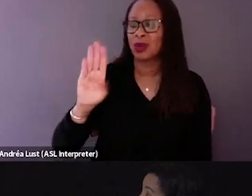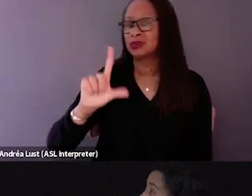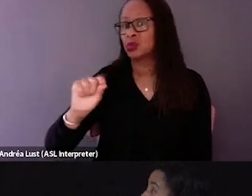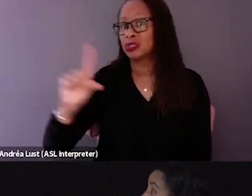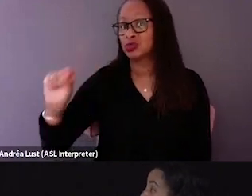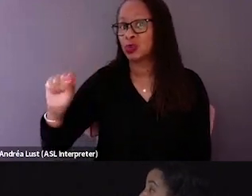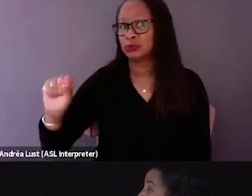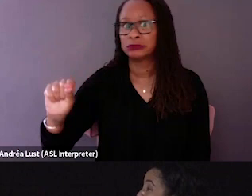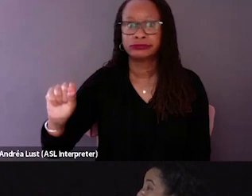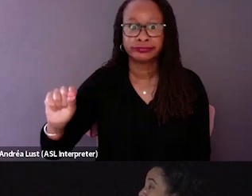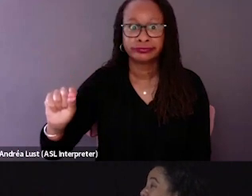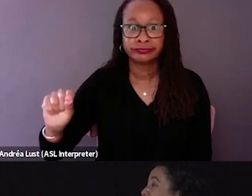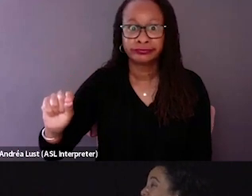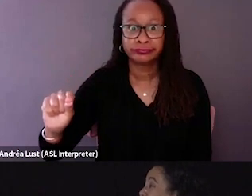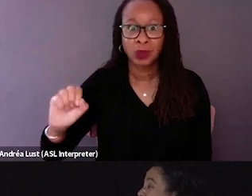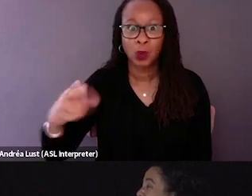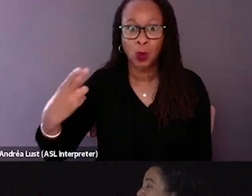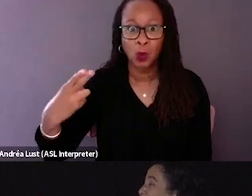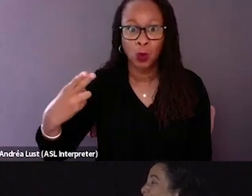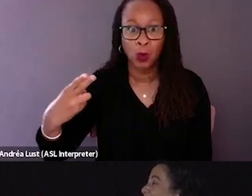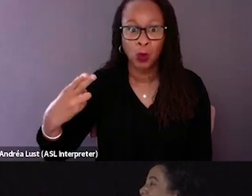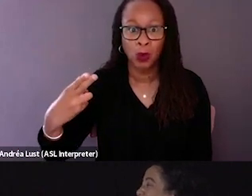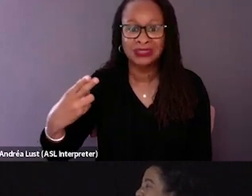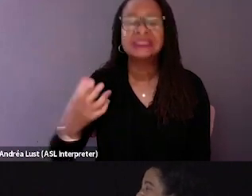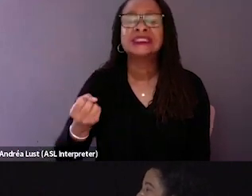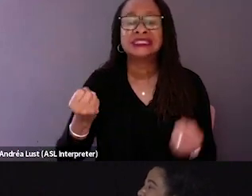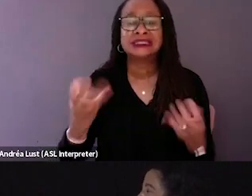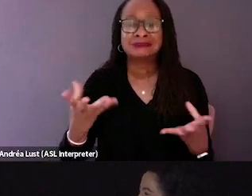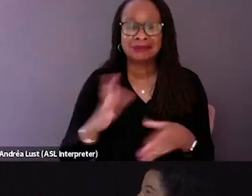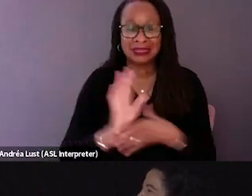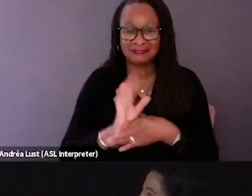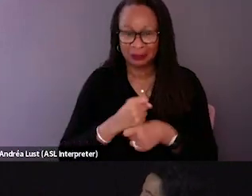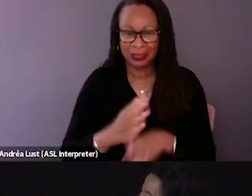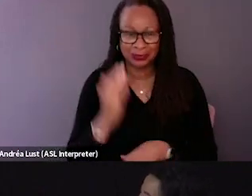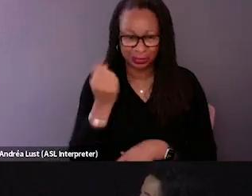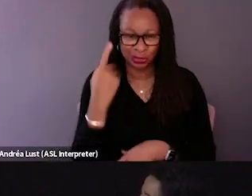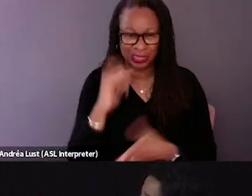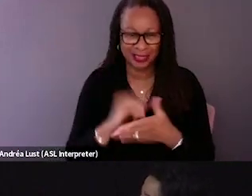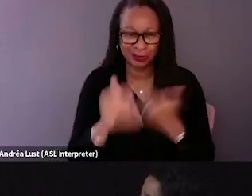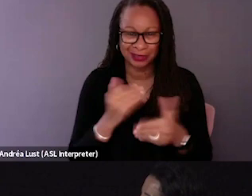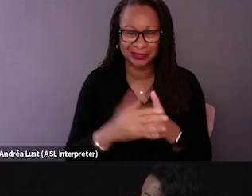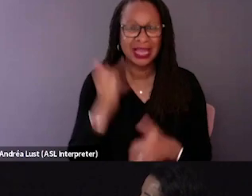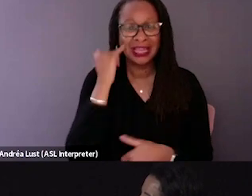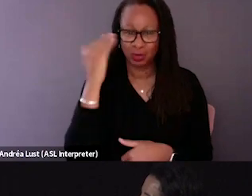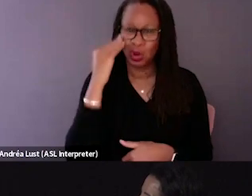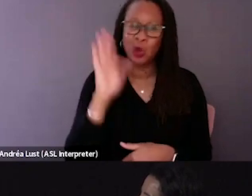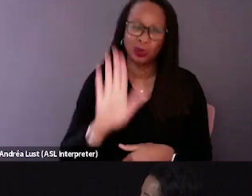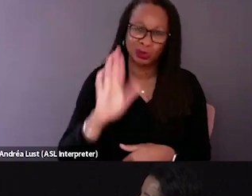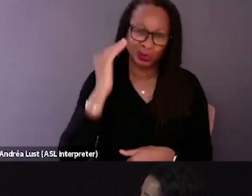Oh. - Yeah, yeah. A lot of filmmakers know what that's like. Yes. So we ended up having a very long development period